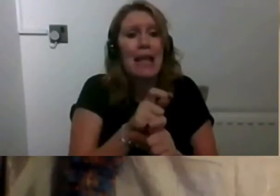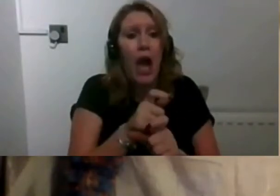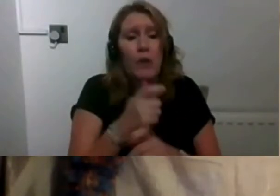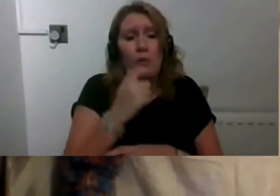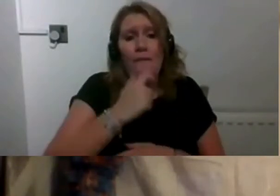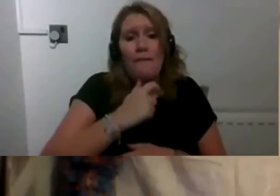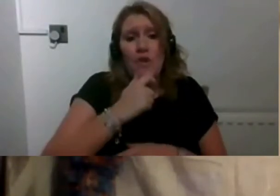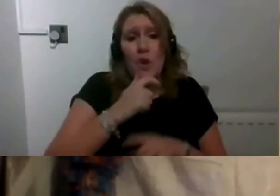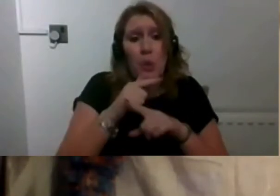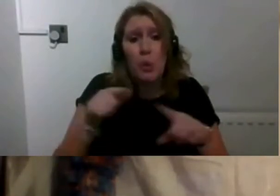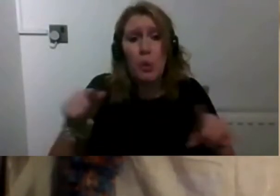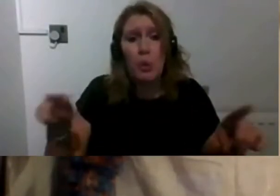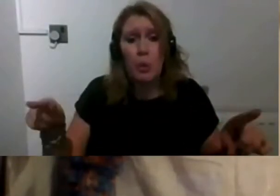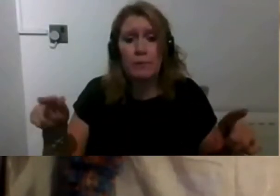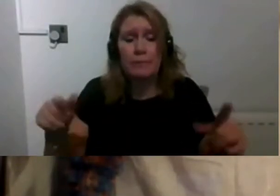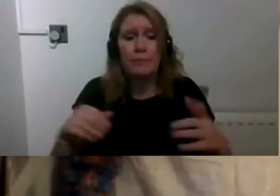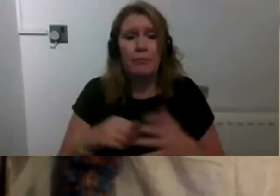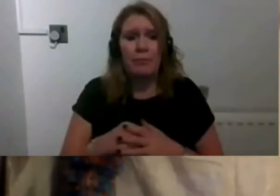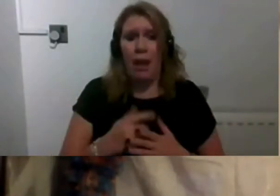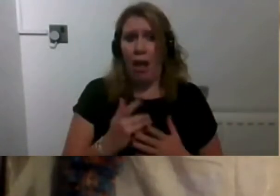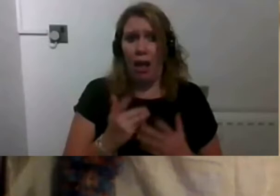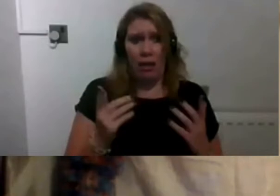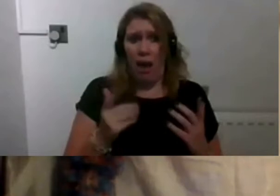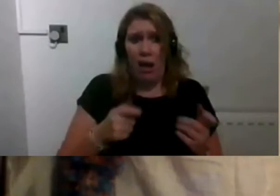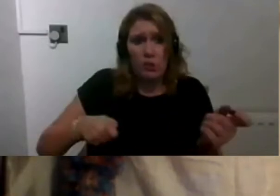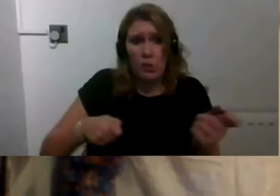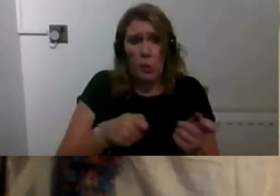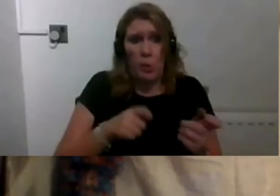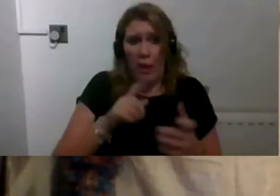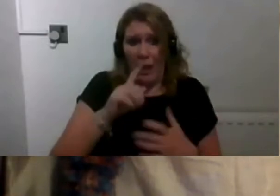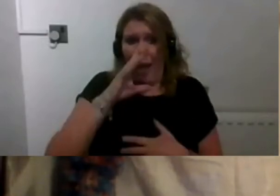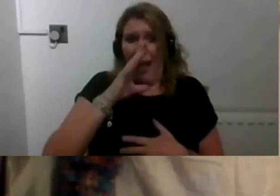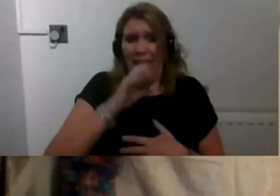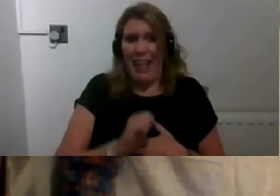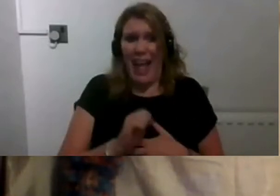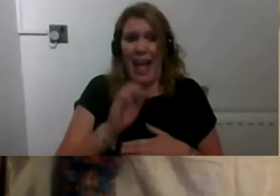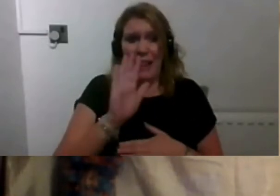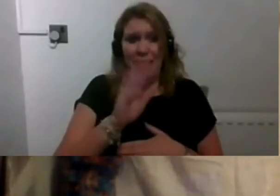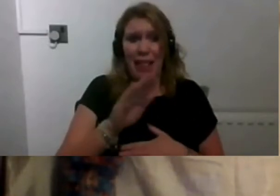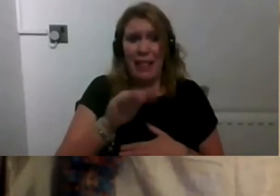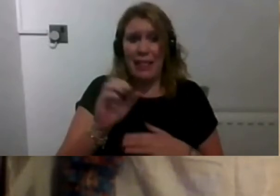I hate netball, but I can